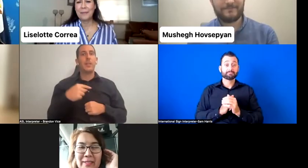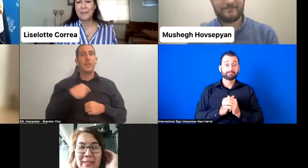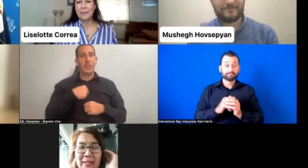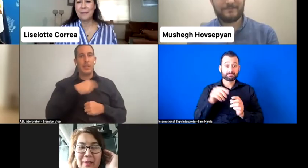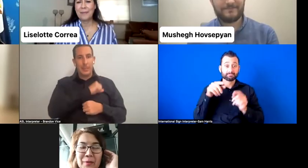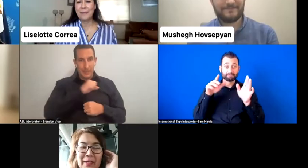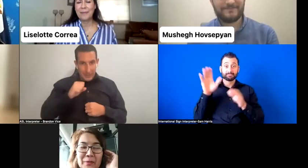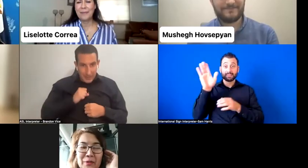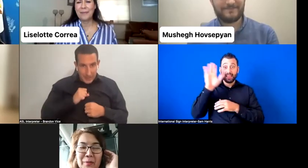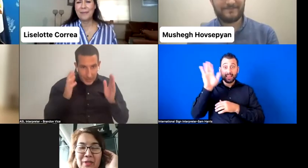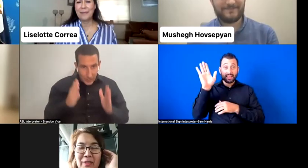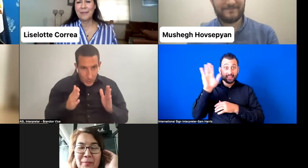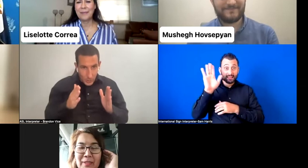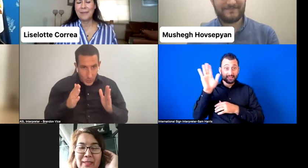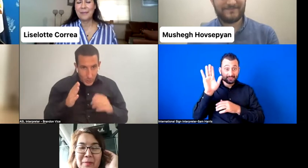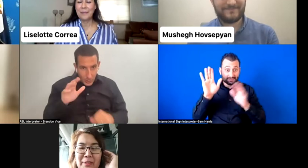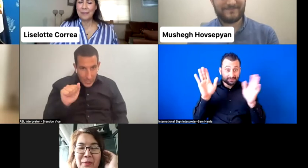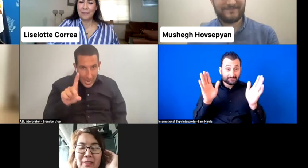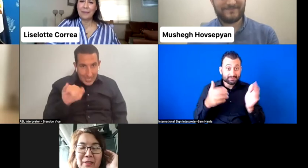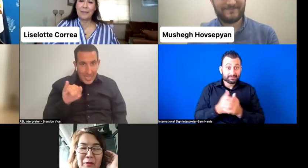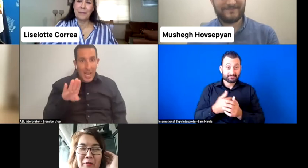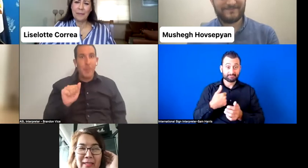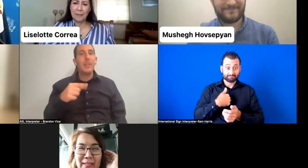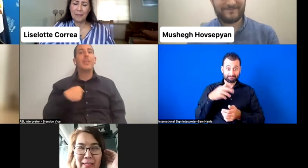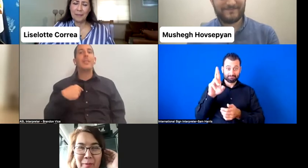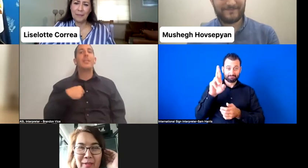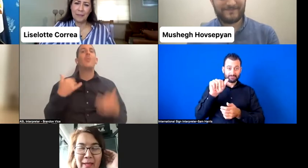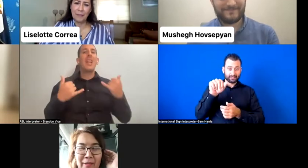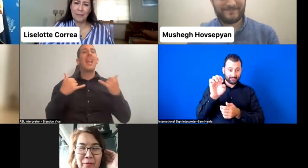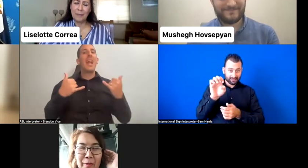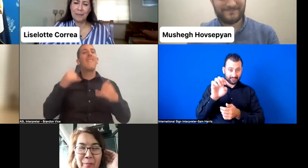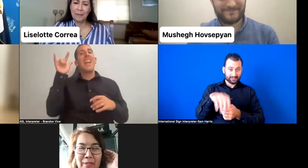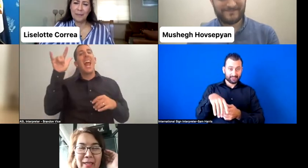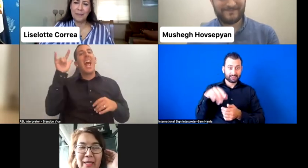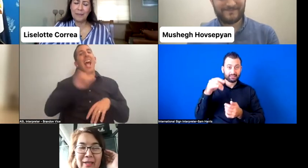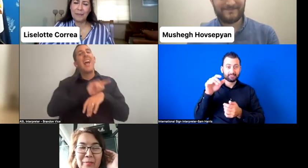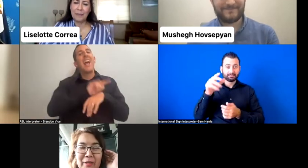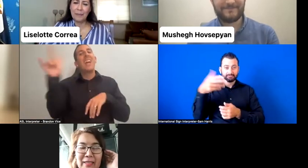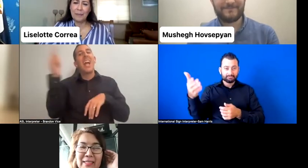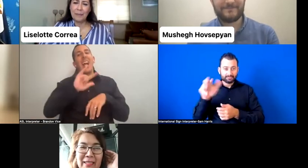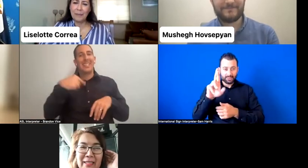I'm sorry, I couldn't join much earlier because I'm in between flights and I'm at Heathrow Airport. And I've been listening in.